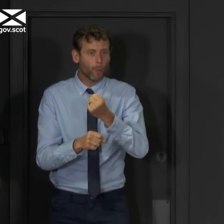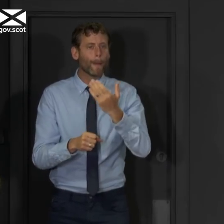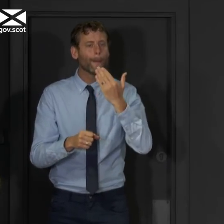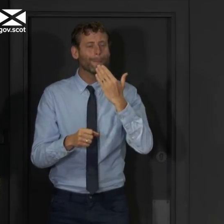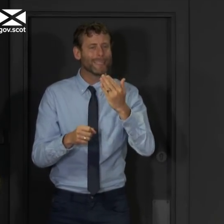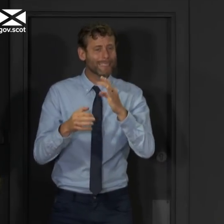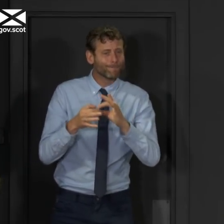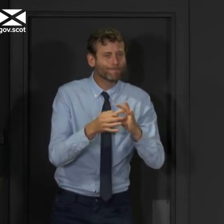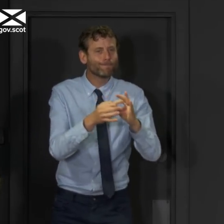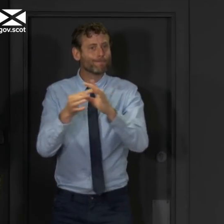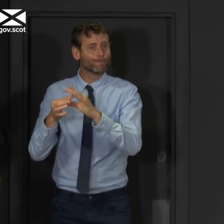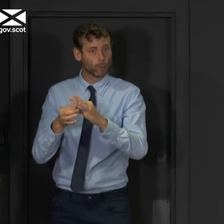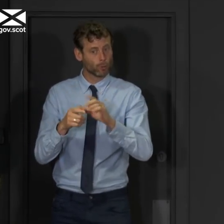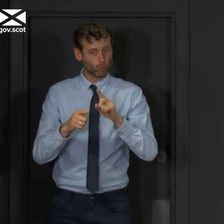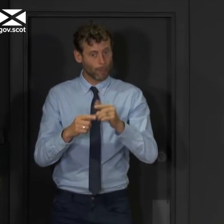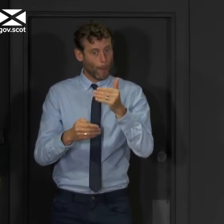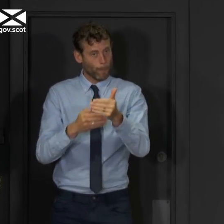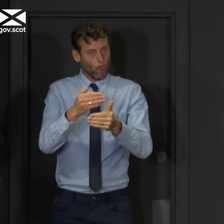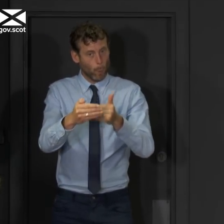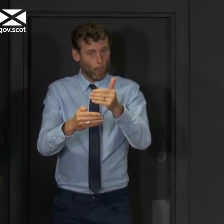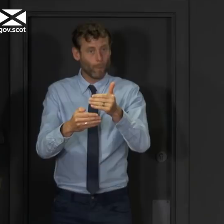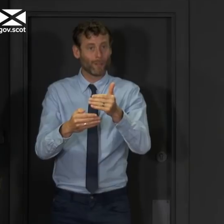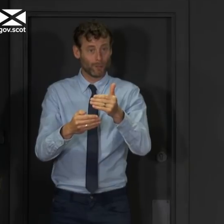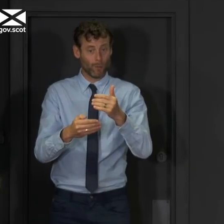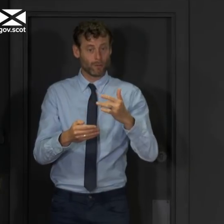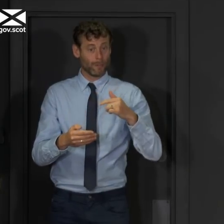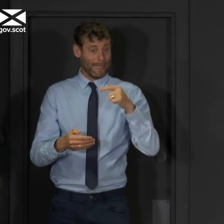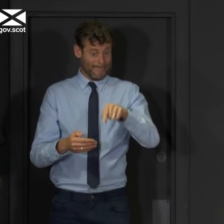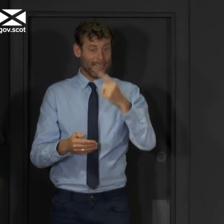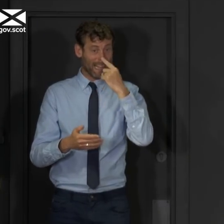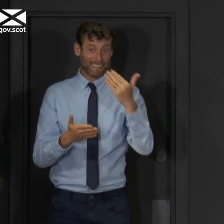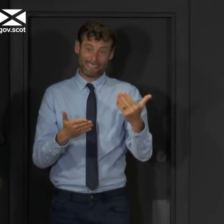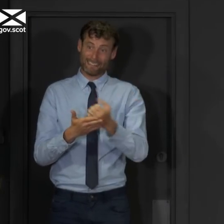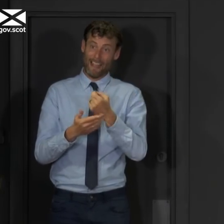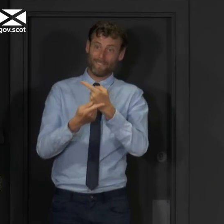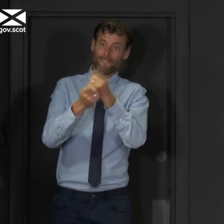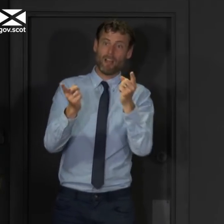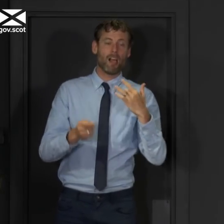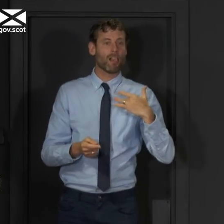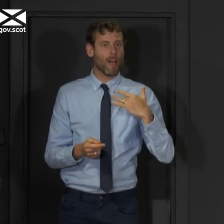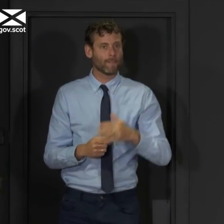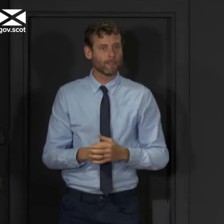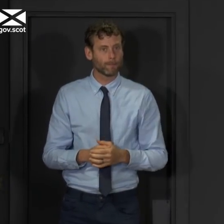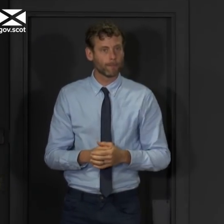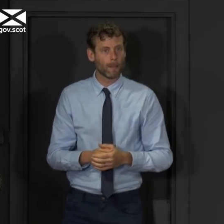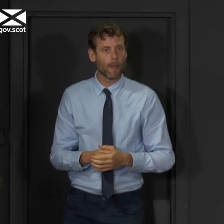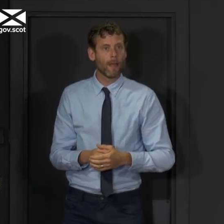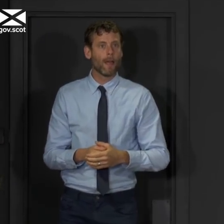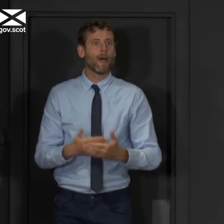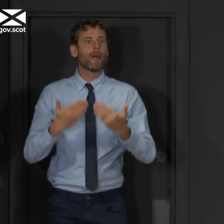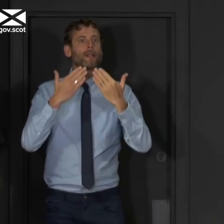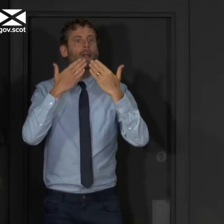can continue to make this life-saving progress. Thank you very much for bearing with me today.